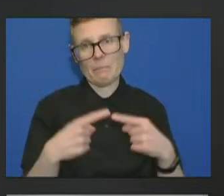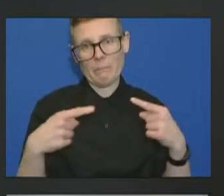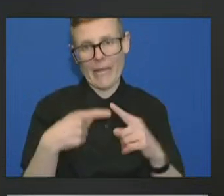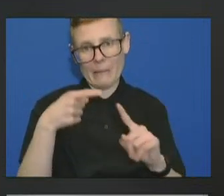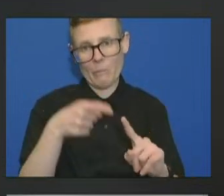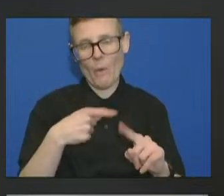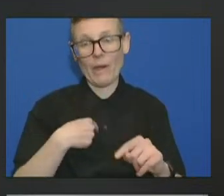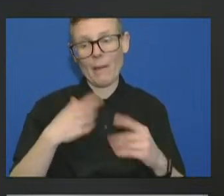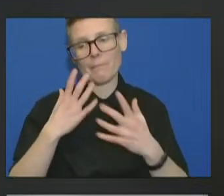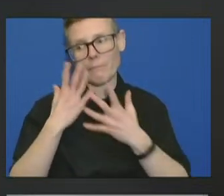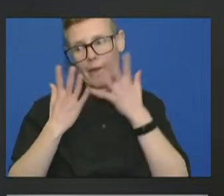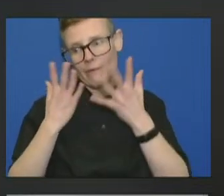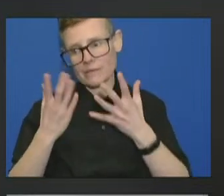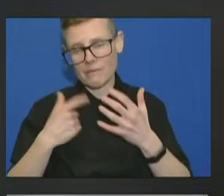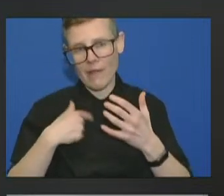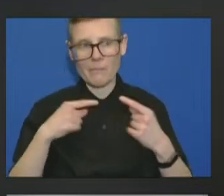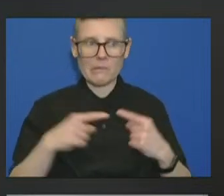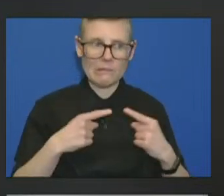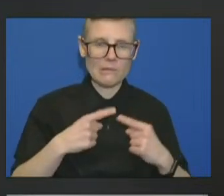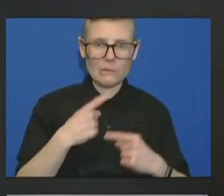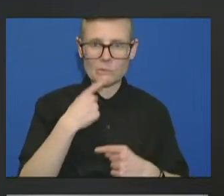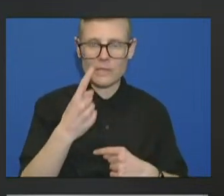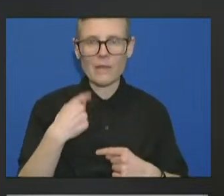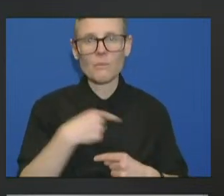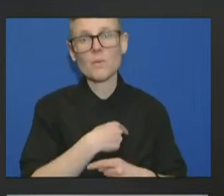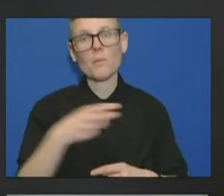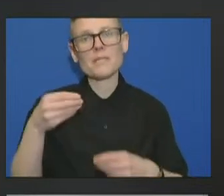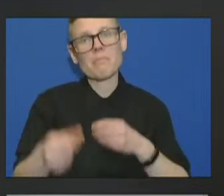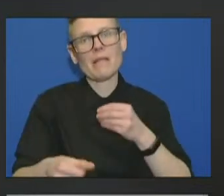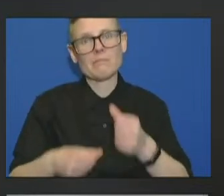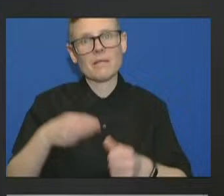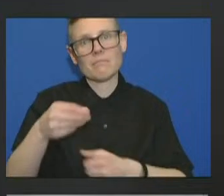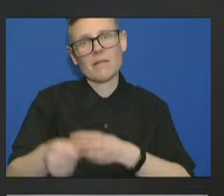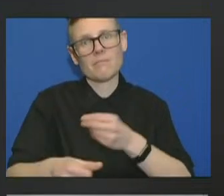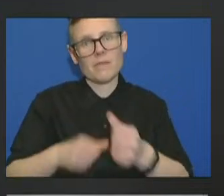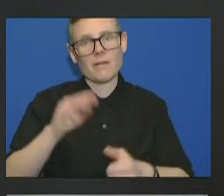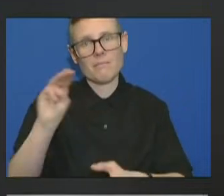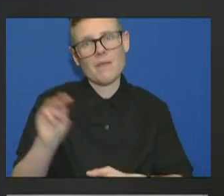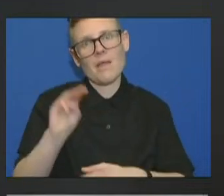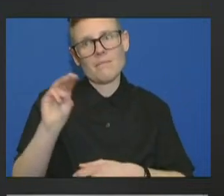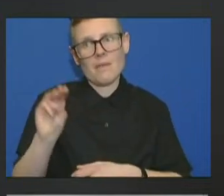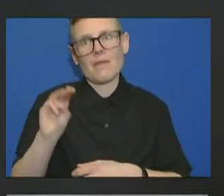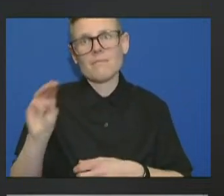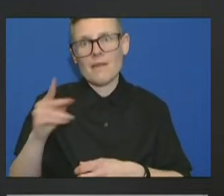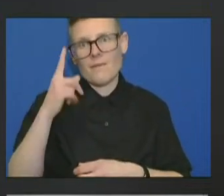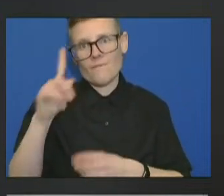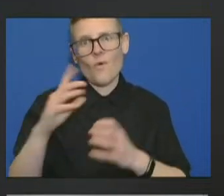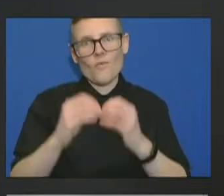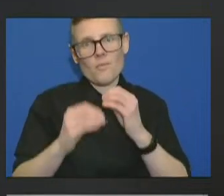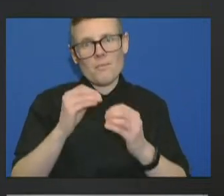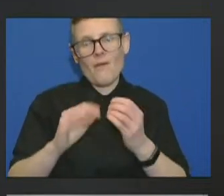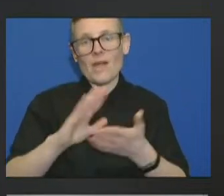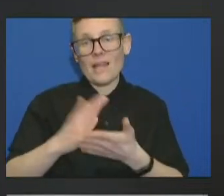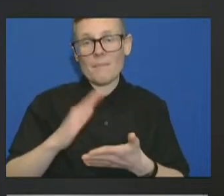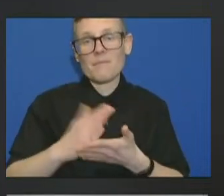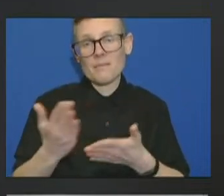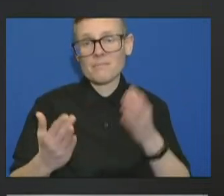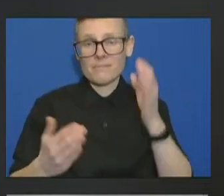budget. This is one of those pain points too. That's a little embarrassing. I'm a little little pained to say that we're